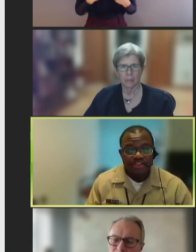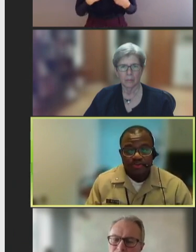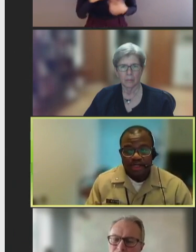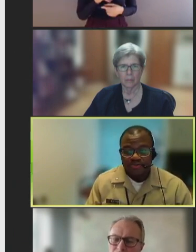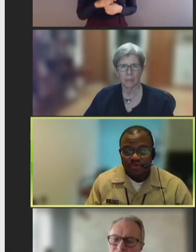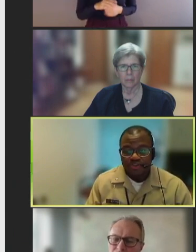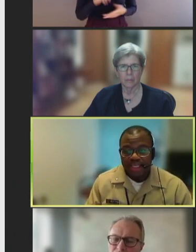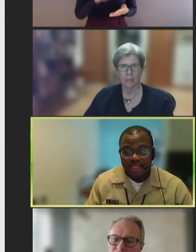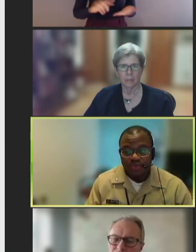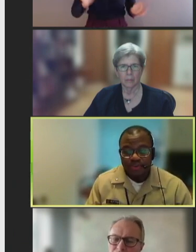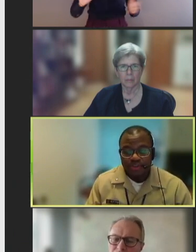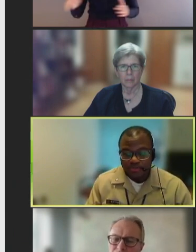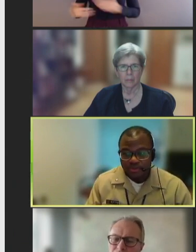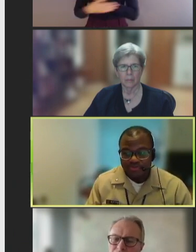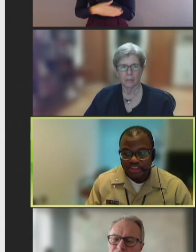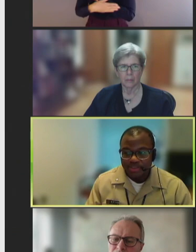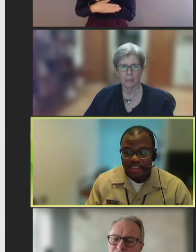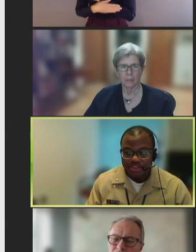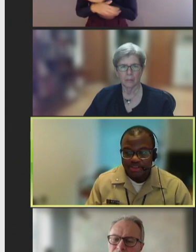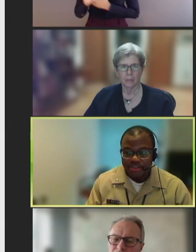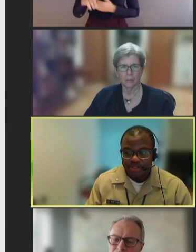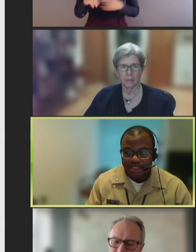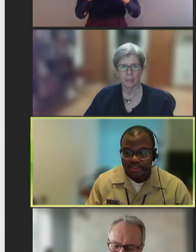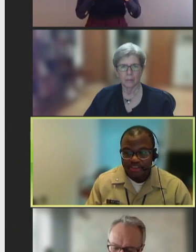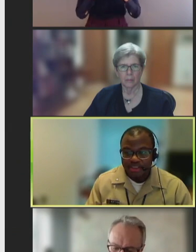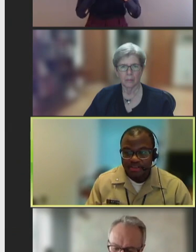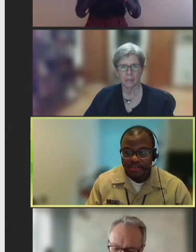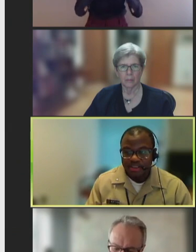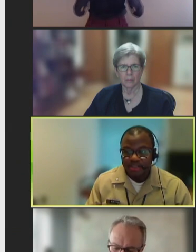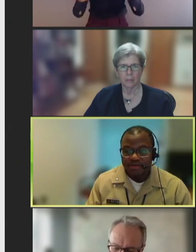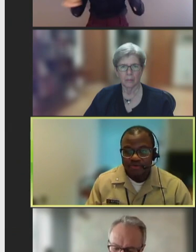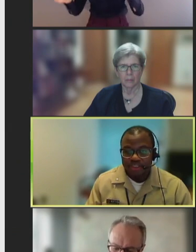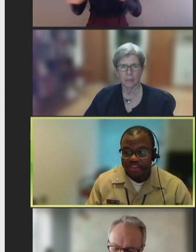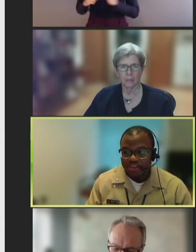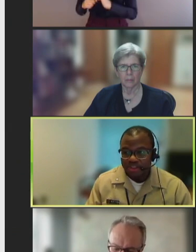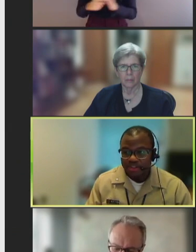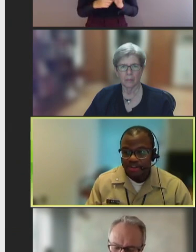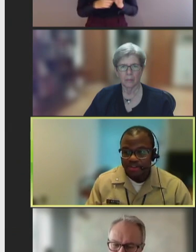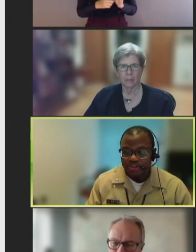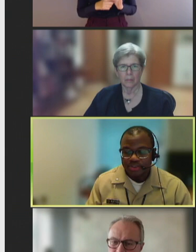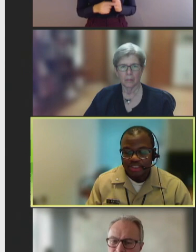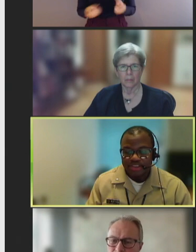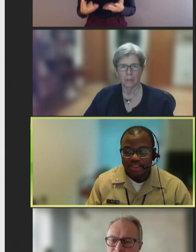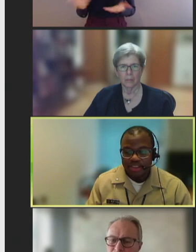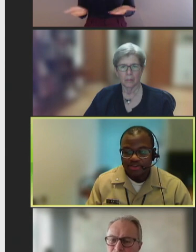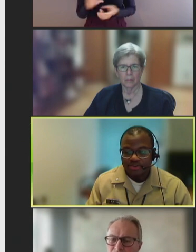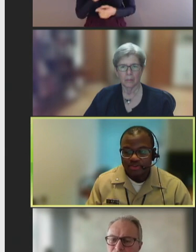This graph shows the annual number of TB cases in the United States for each year during 1982